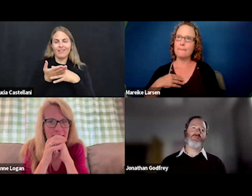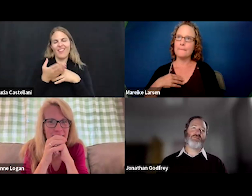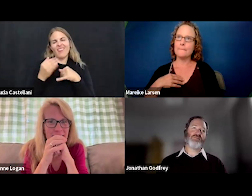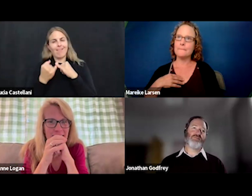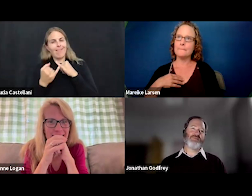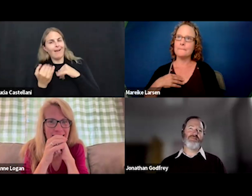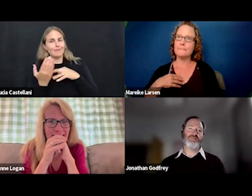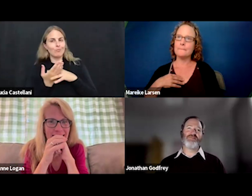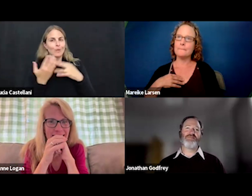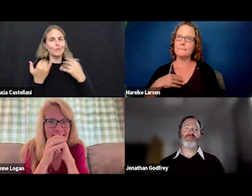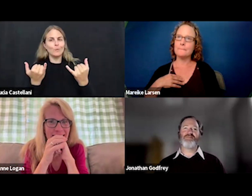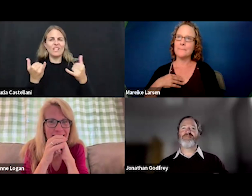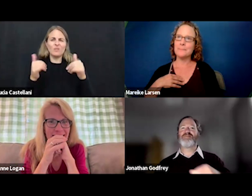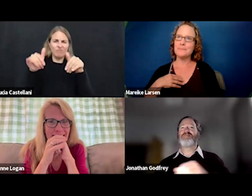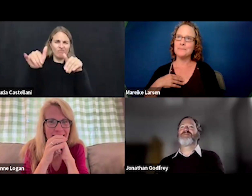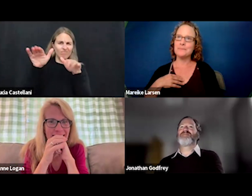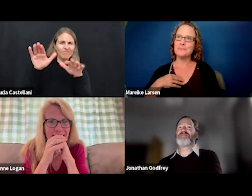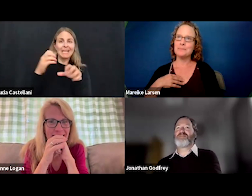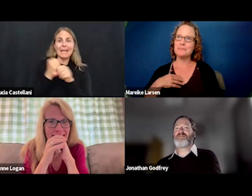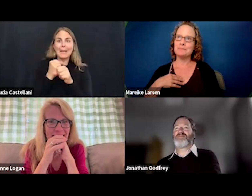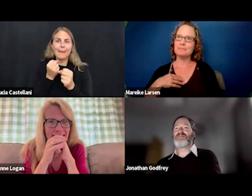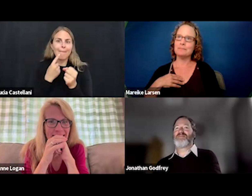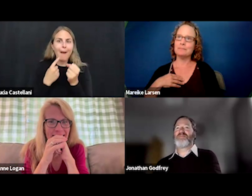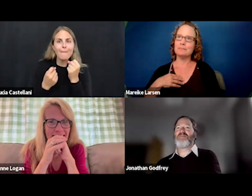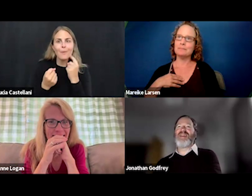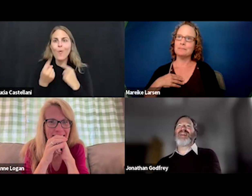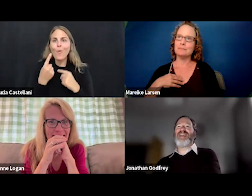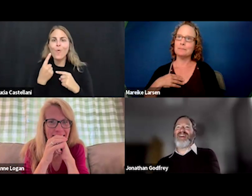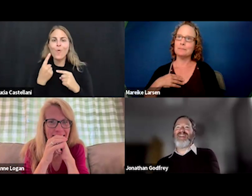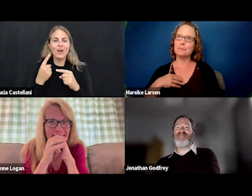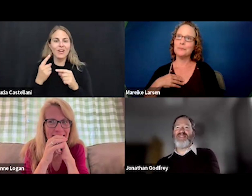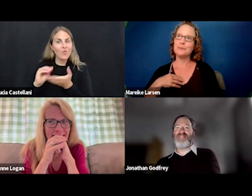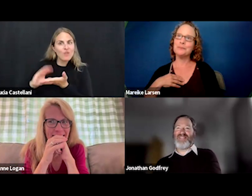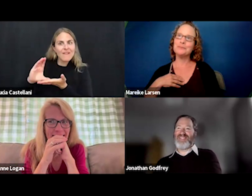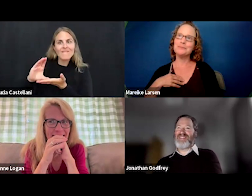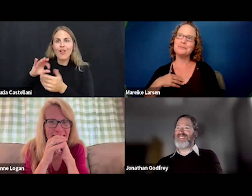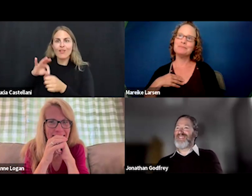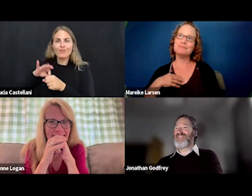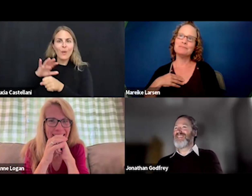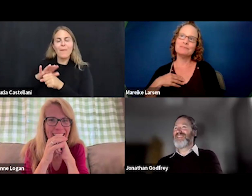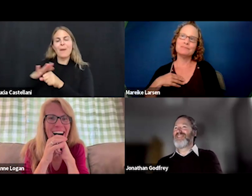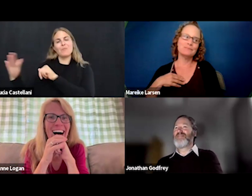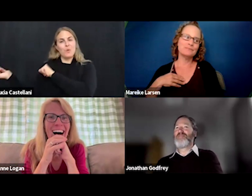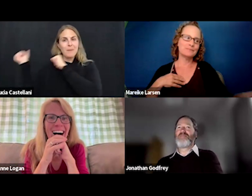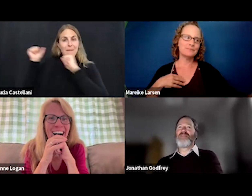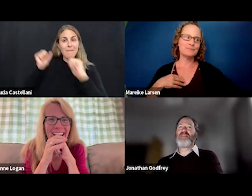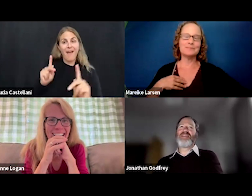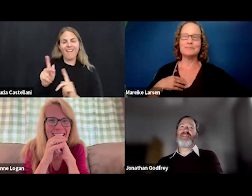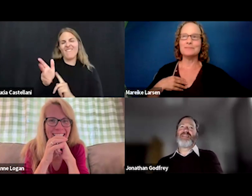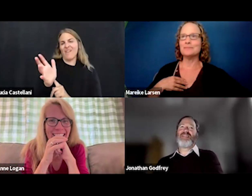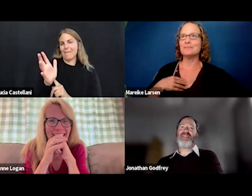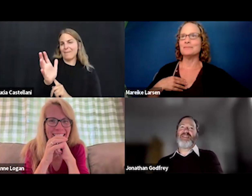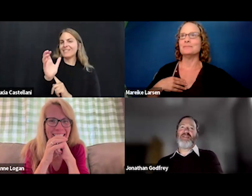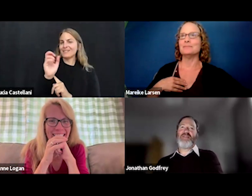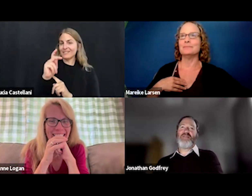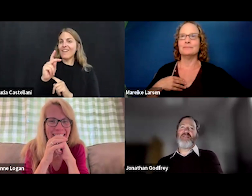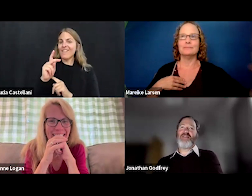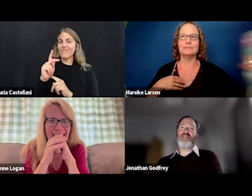So everyone can go grab their popcorn, refill your soda, and we'll be back in five minutes for our open Q&A session.